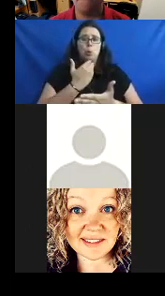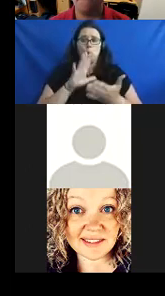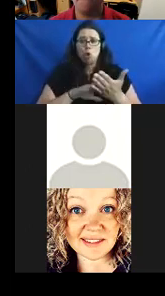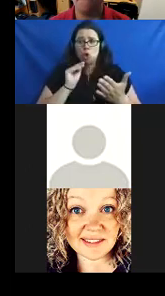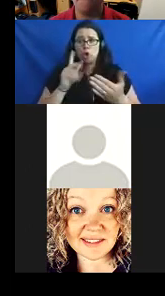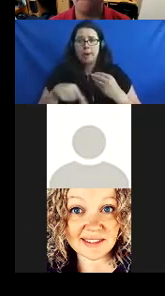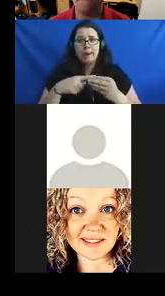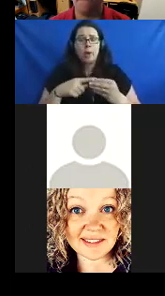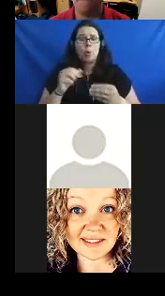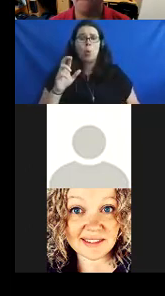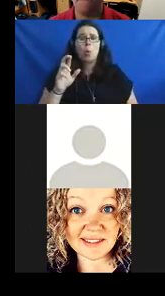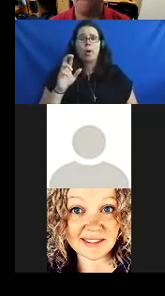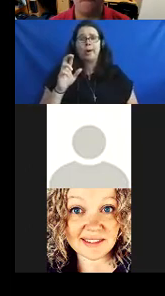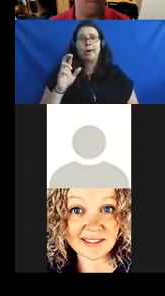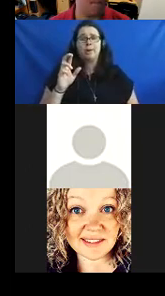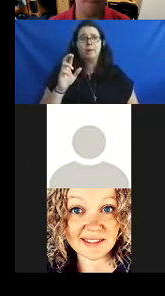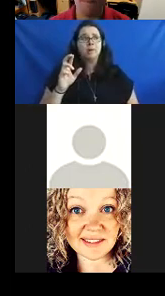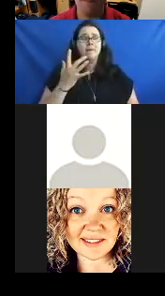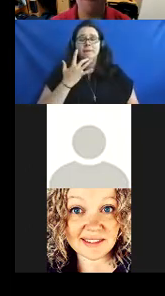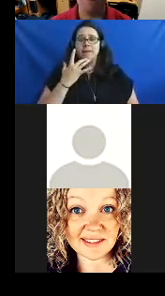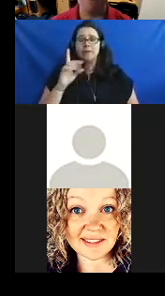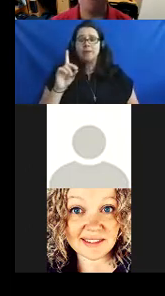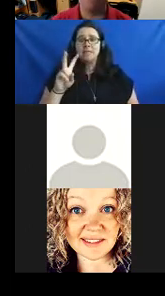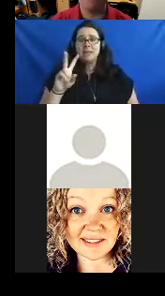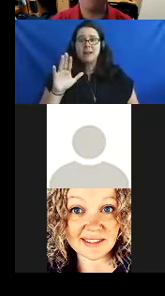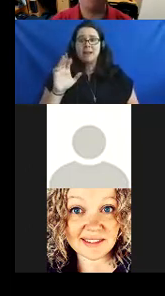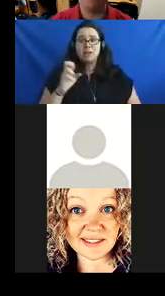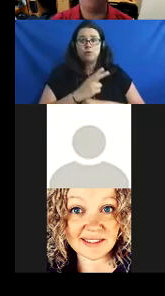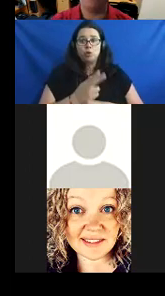FAVORITE DEVICE THAT YOU USED IN THE PAST AND WAS